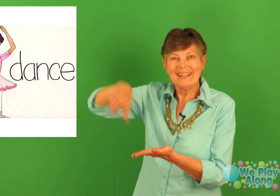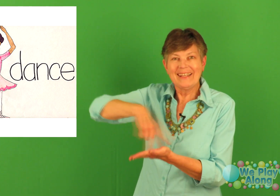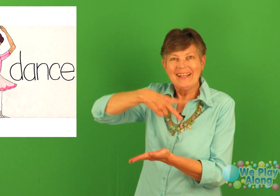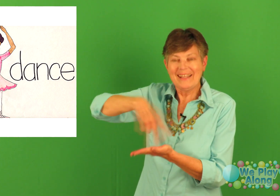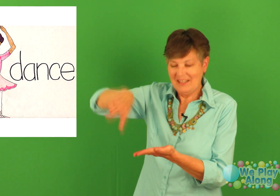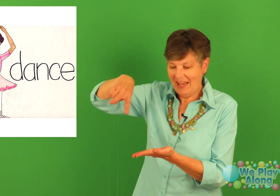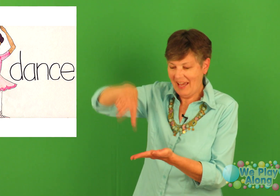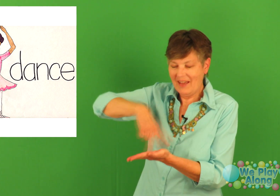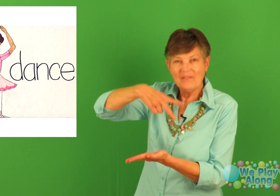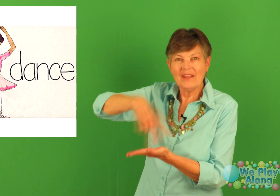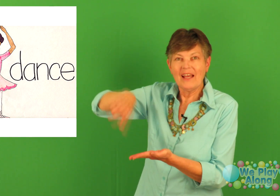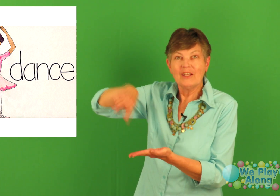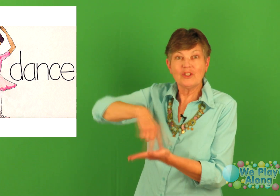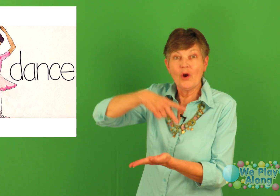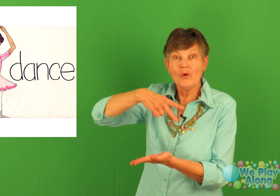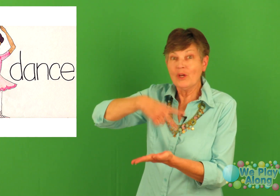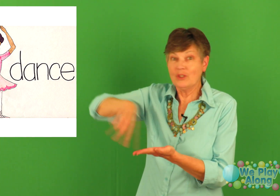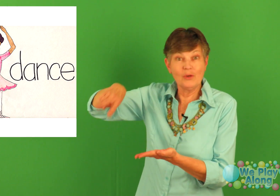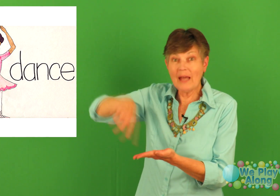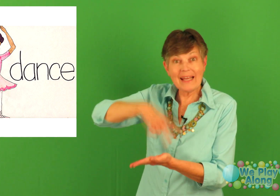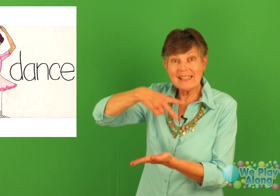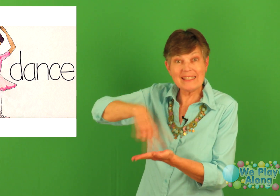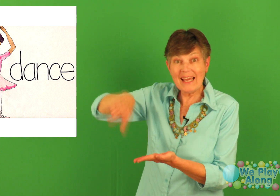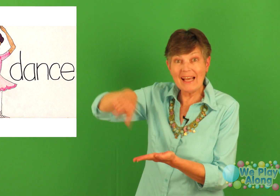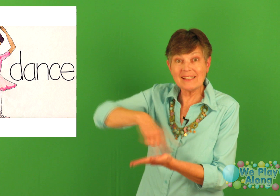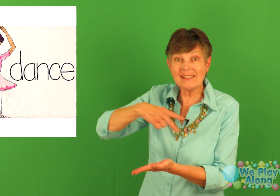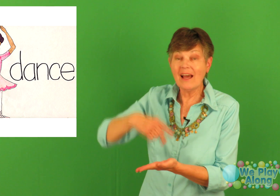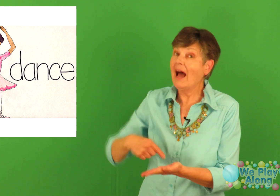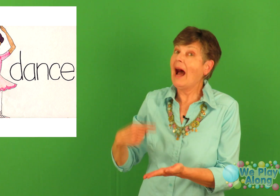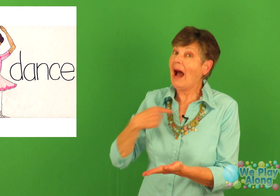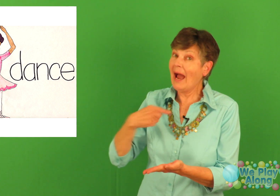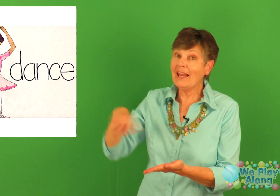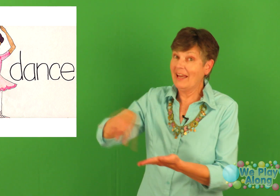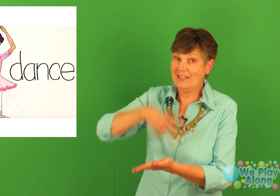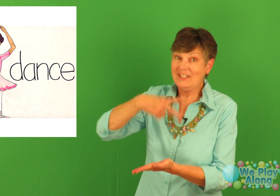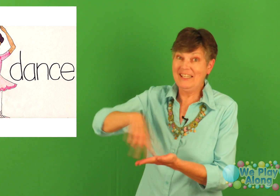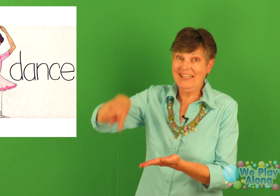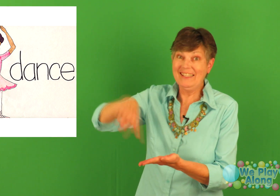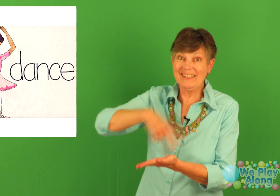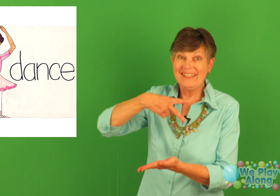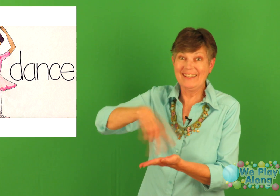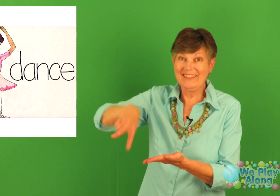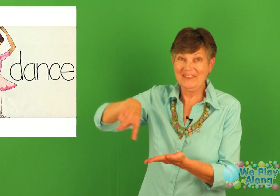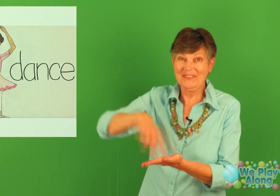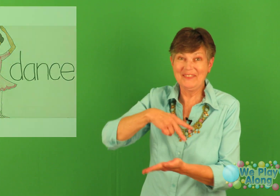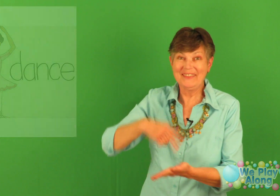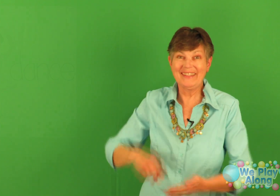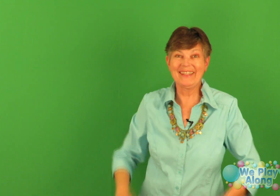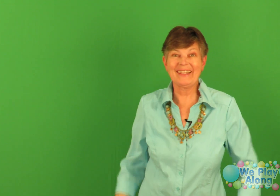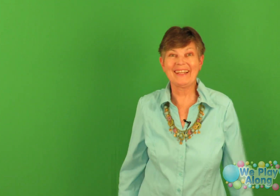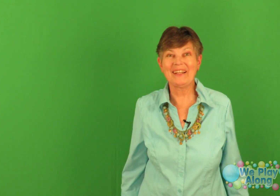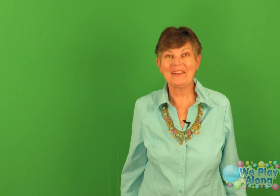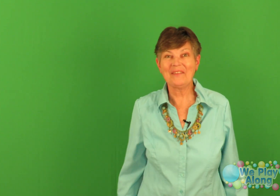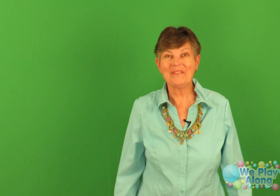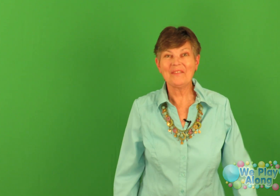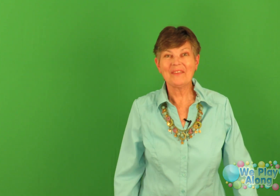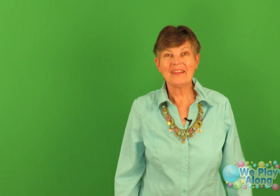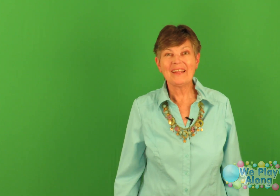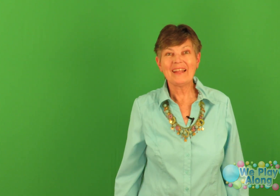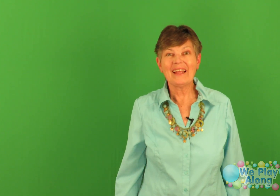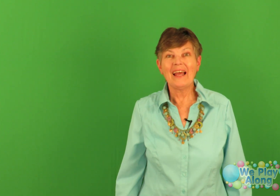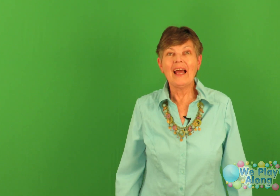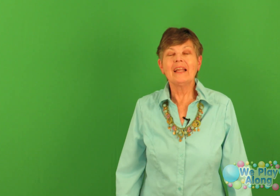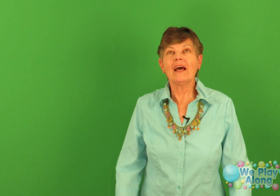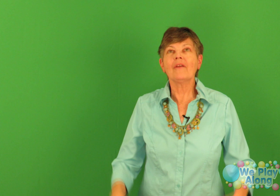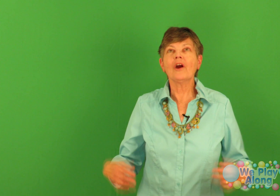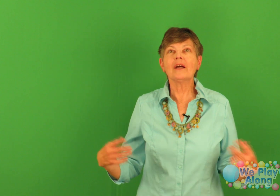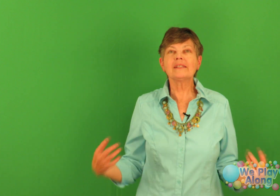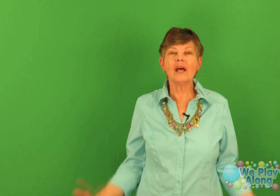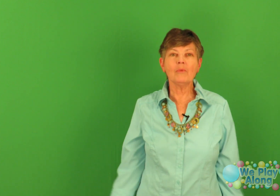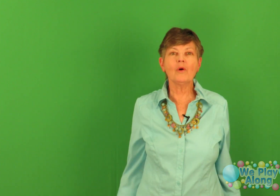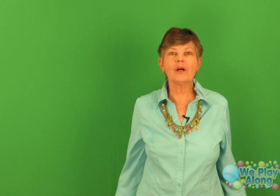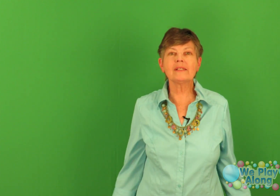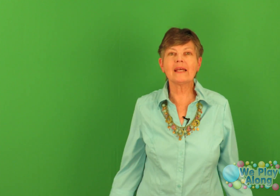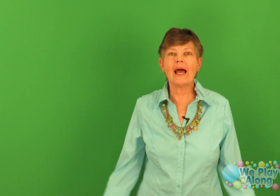okay so do you like to dance I like to dance now there are some words that I